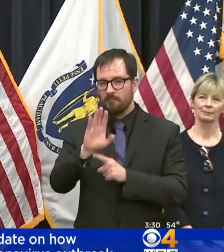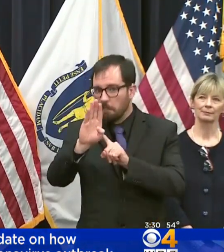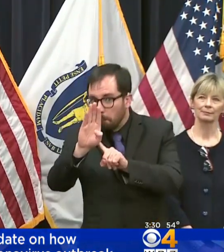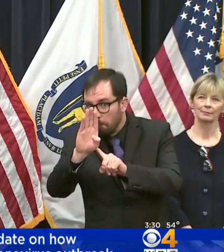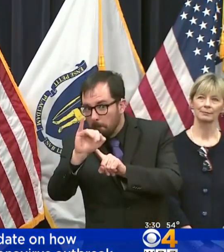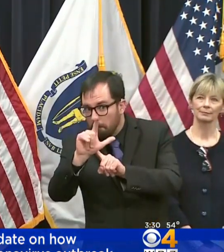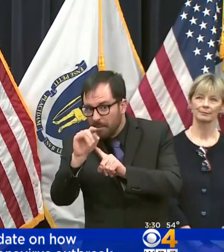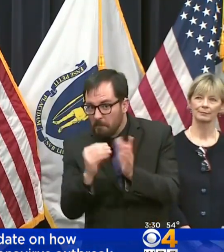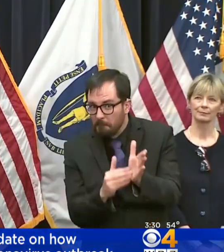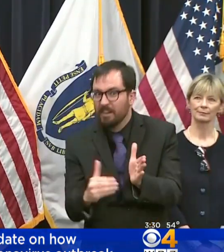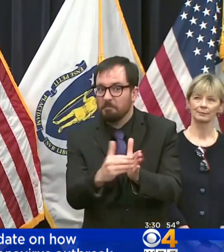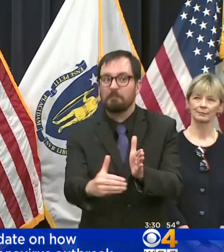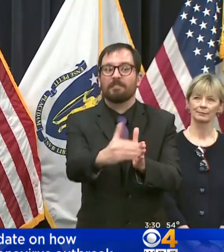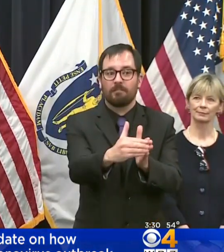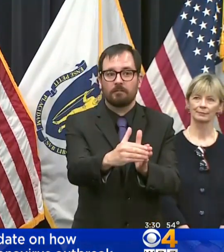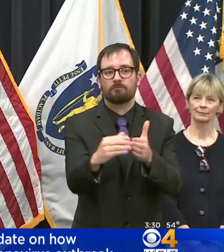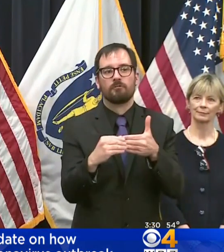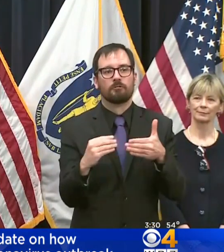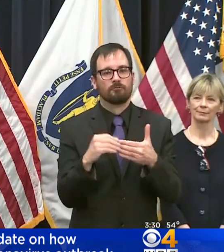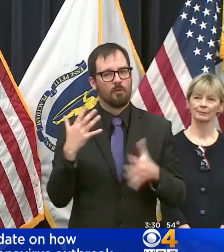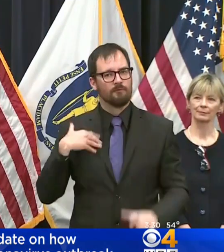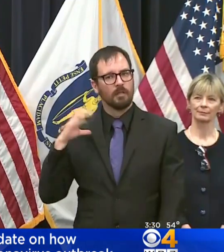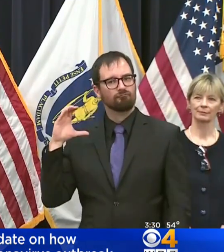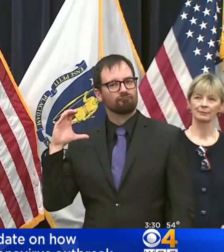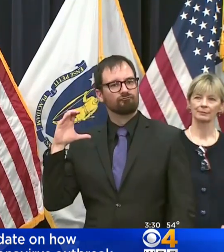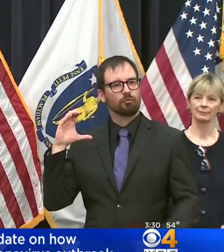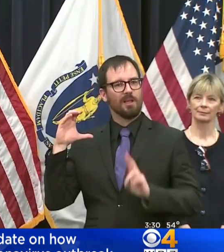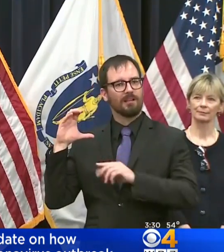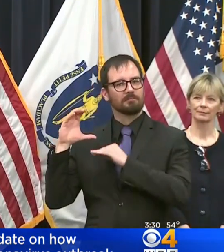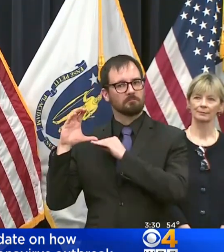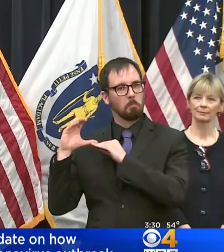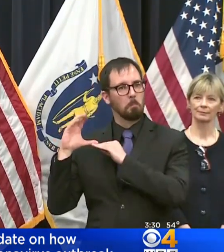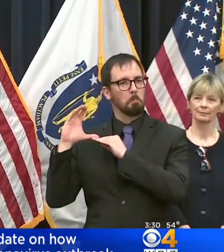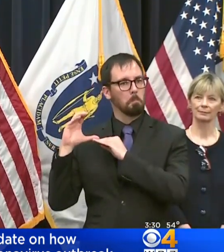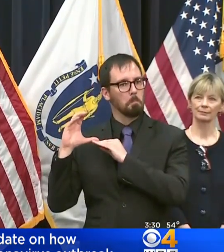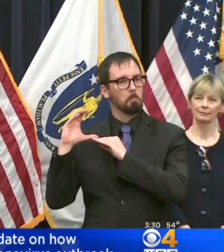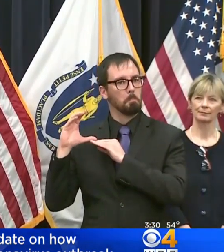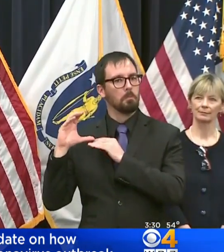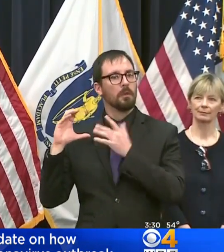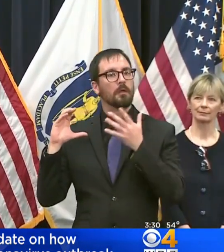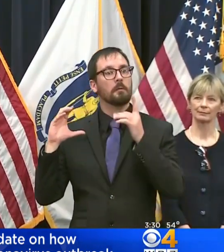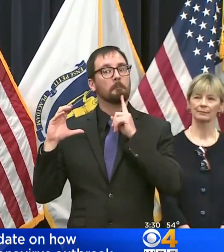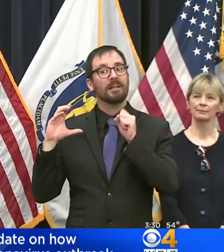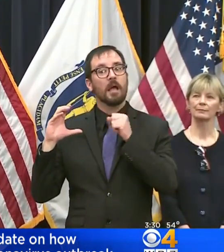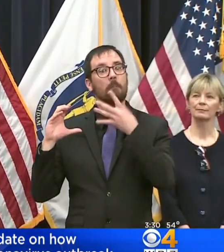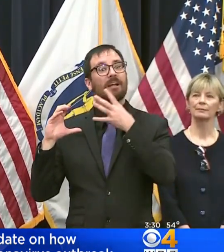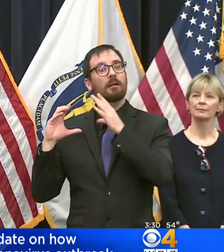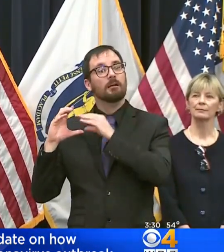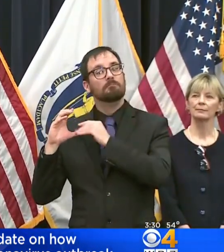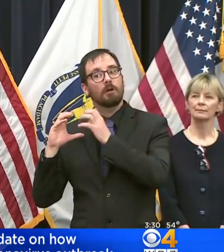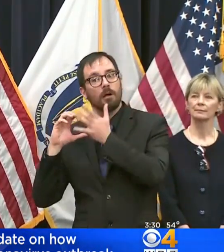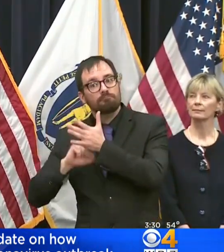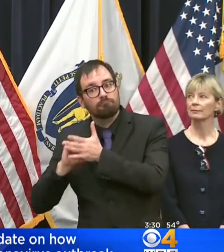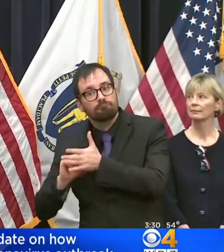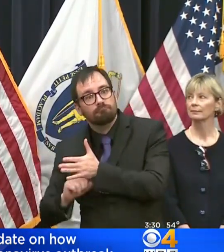MANAGE TO STOCK AWAY $3.5 BILLION IN OUR RAINY DAY FUND. UM -- I DON'T THINK ANYBODY HAS MADE A DECISION AT THIS POINT WITH RESPECT TO HOW THAT MIGHT